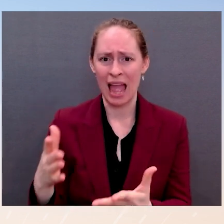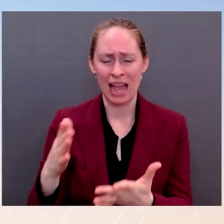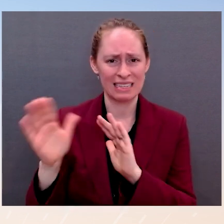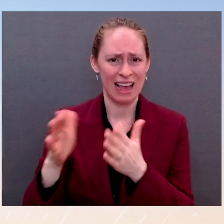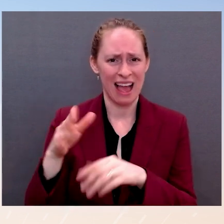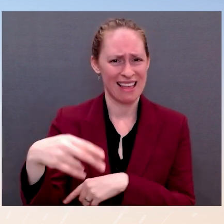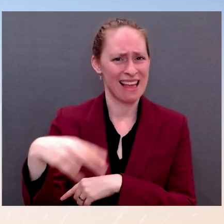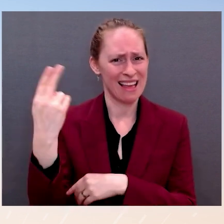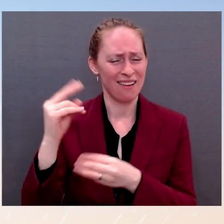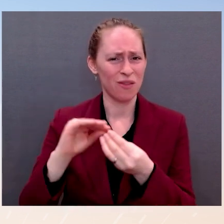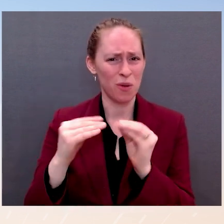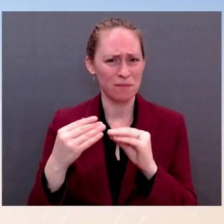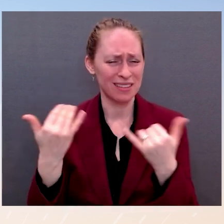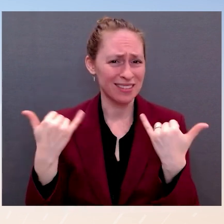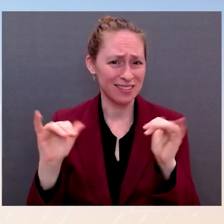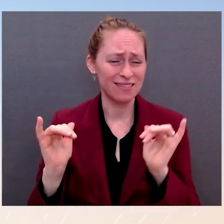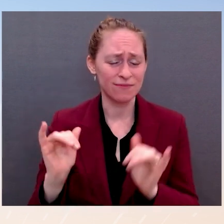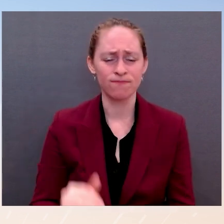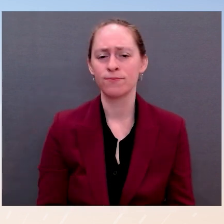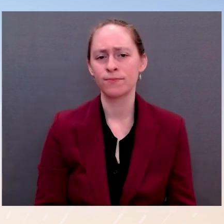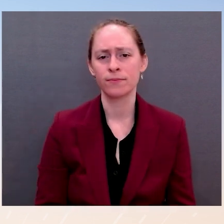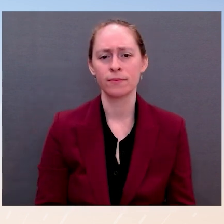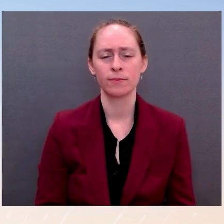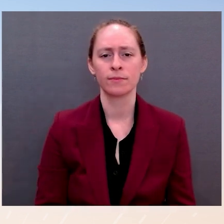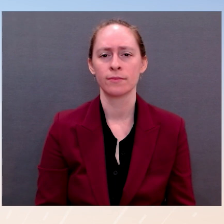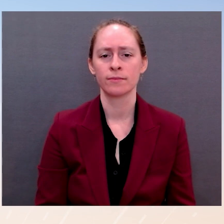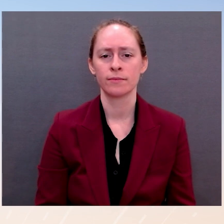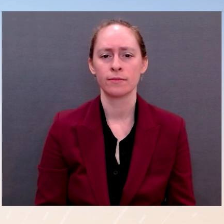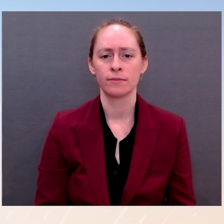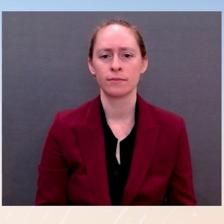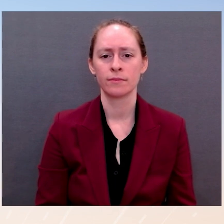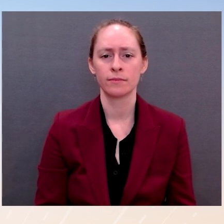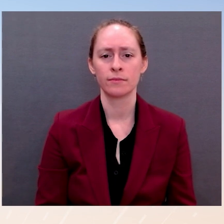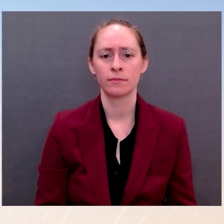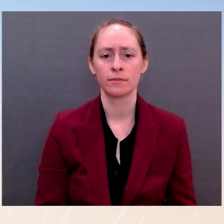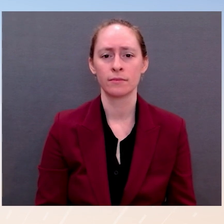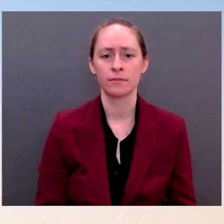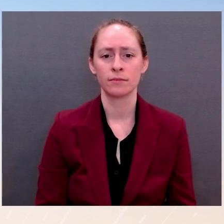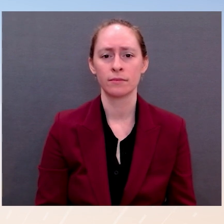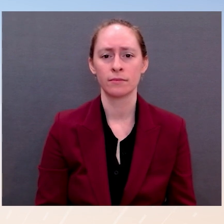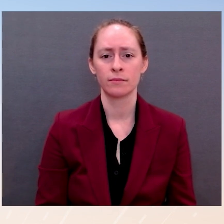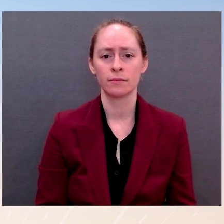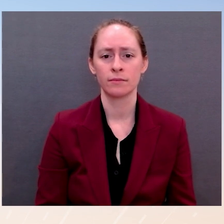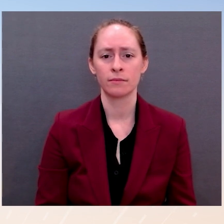And this is despite having the lower rate of cancer when compared to white people like I previously mentioned.